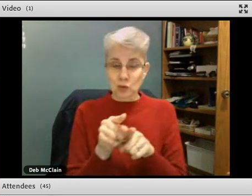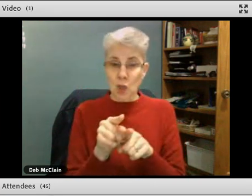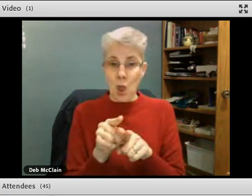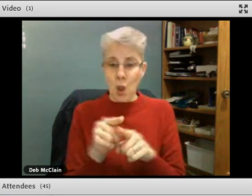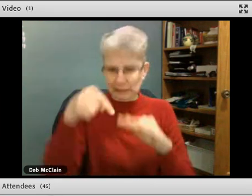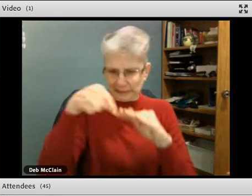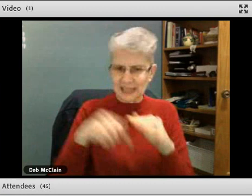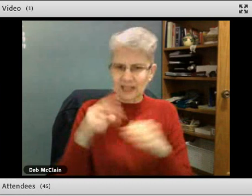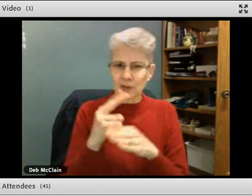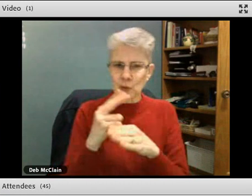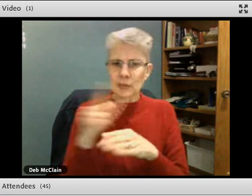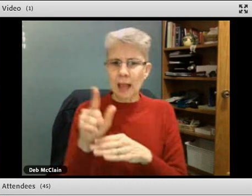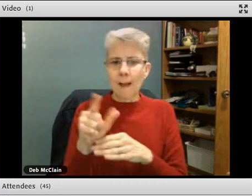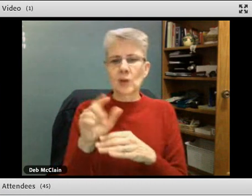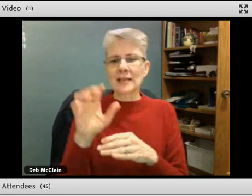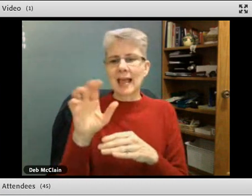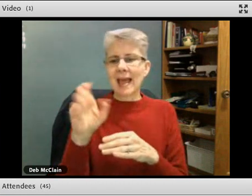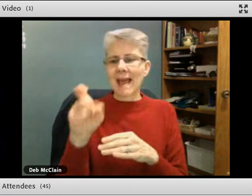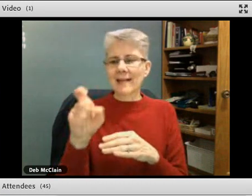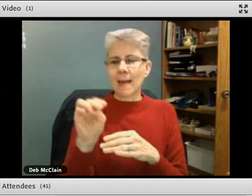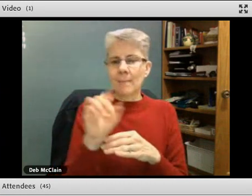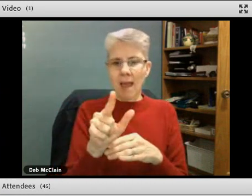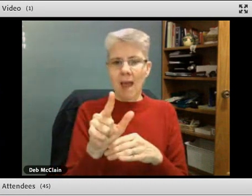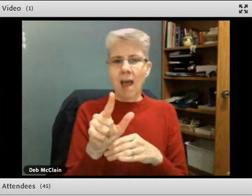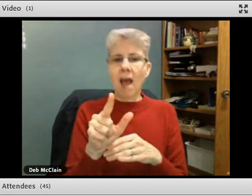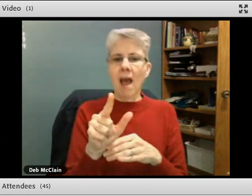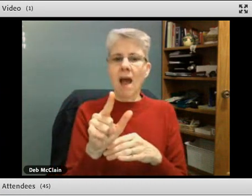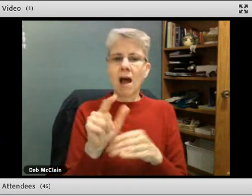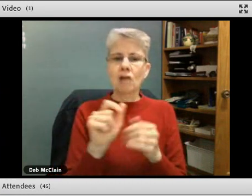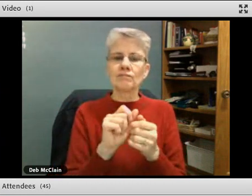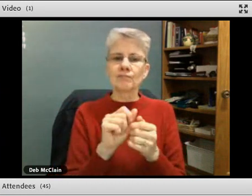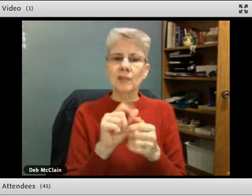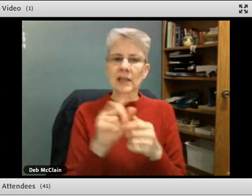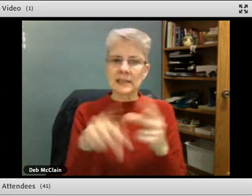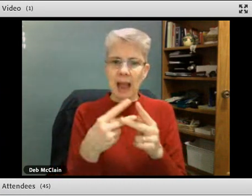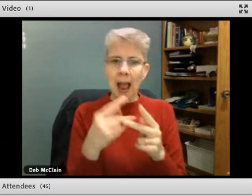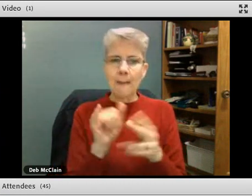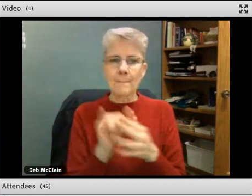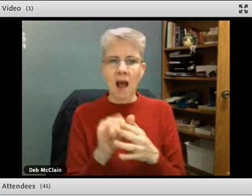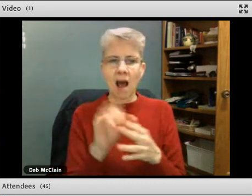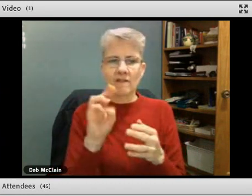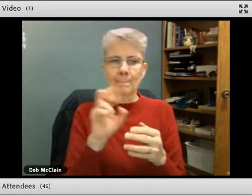It's an XML version of the MARC format. We're going to talk a little bit about in a minute